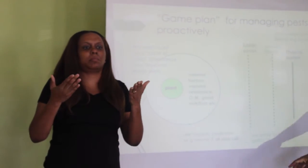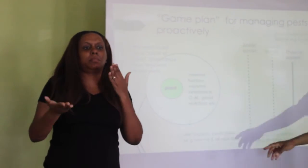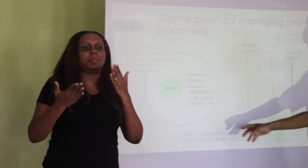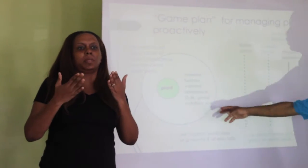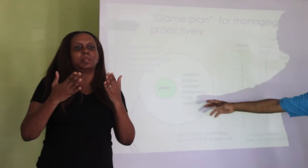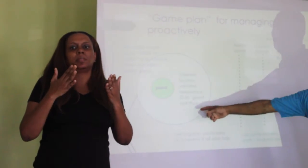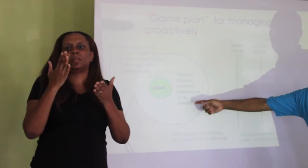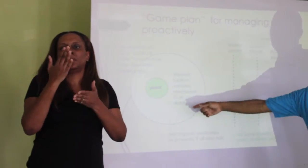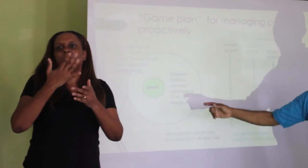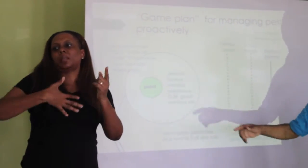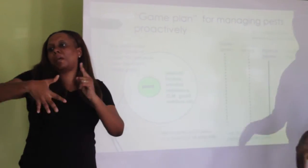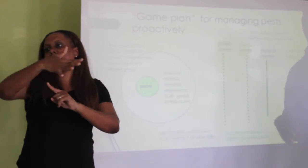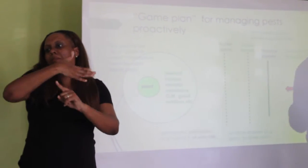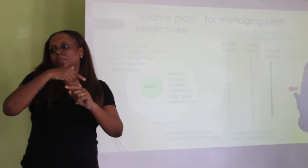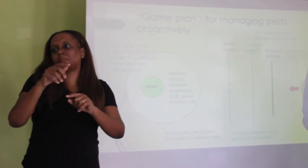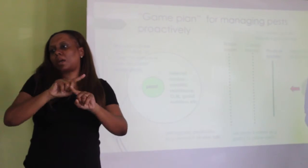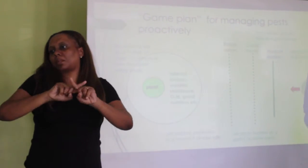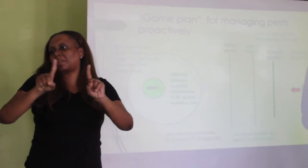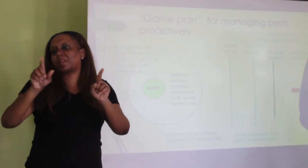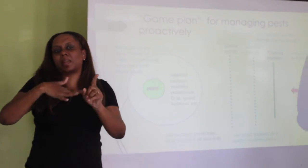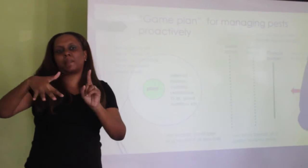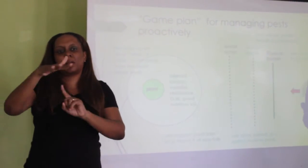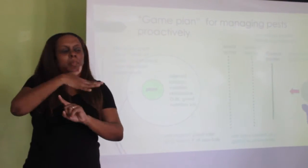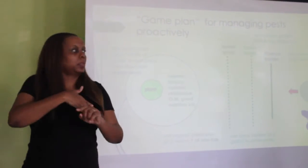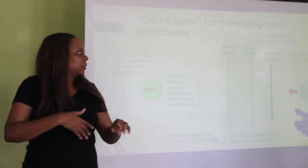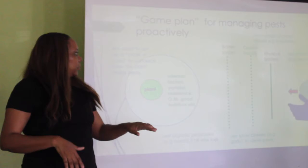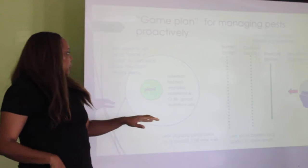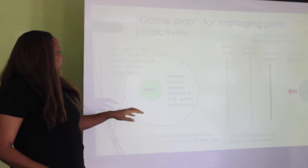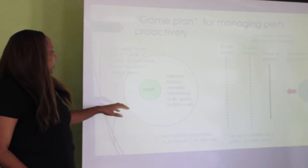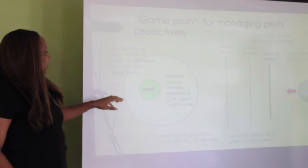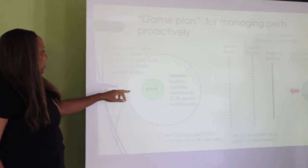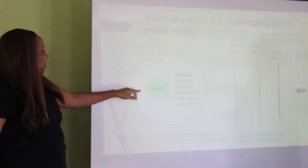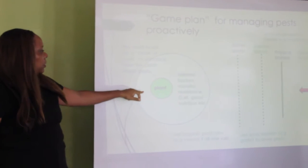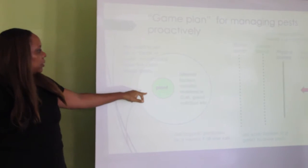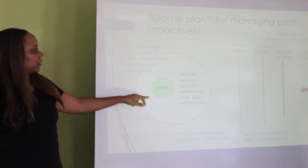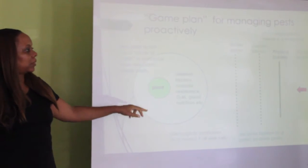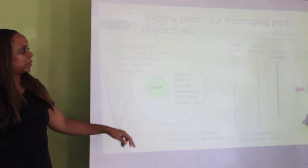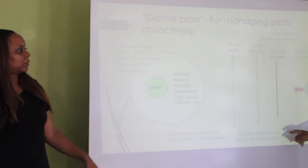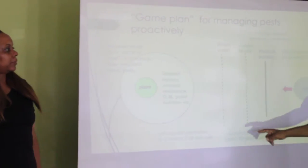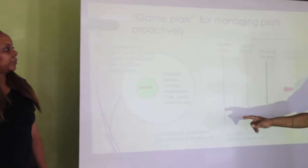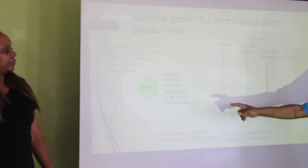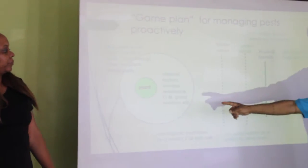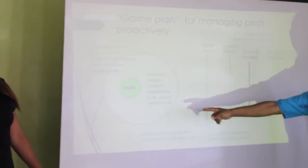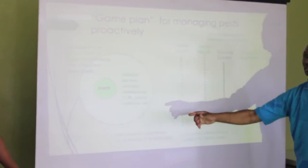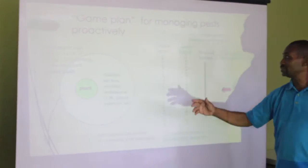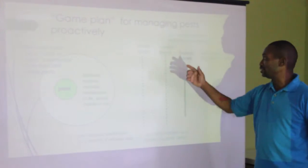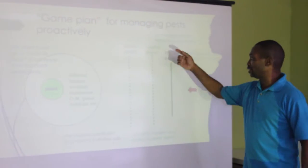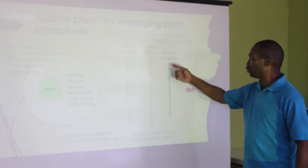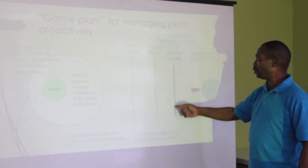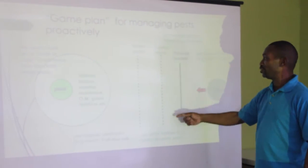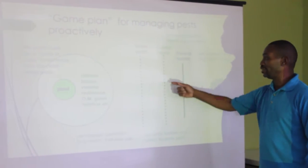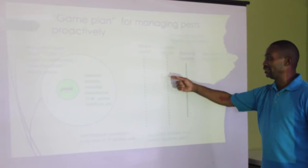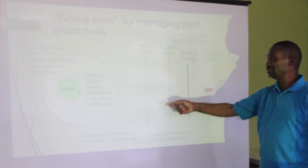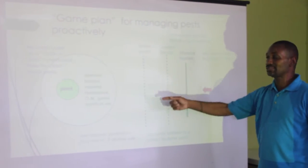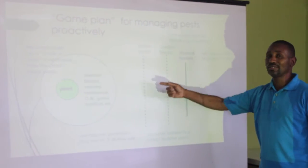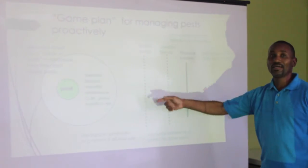and over here is your plants and between the pens on your plans there are three things